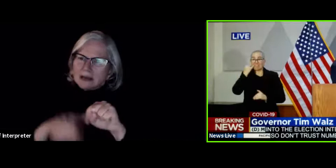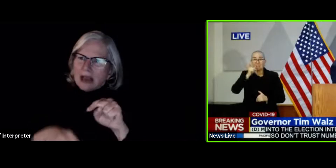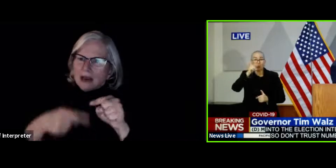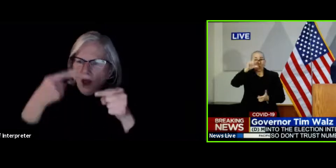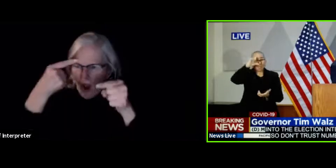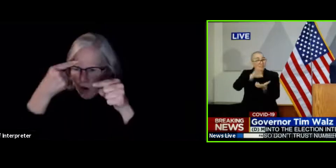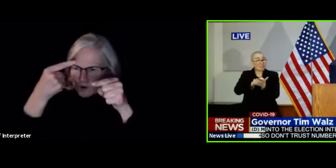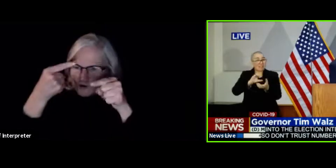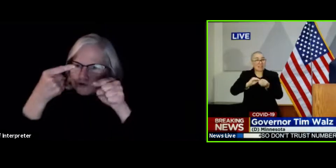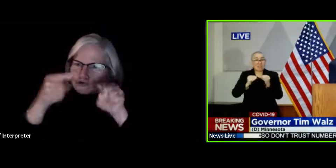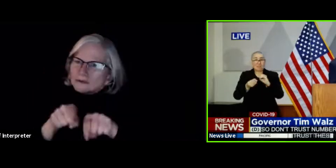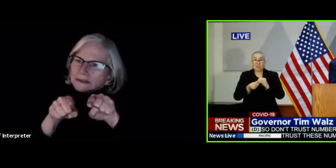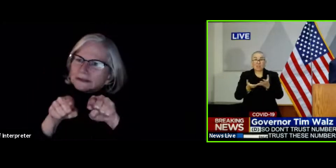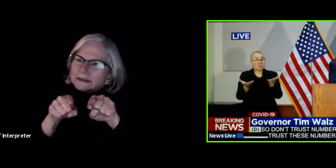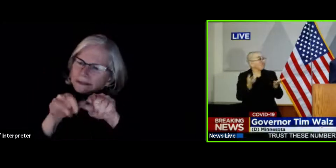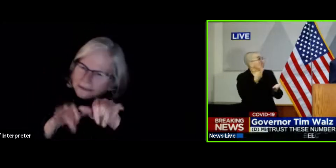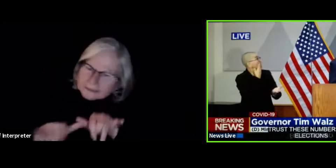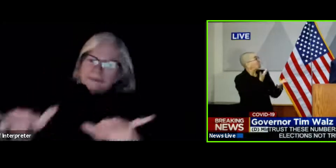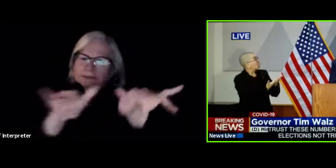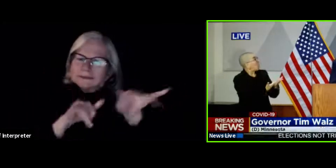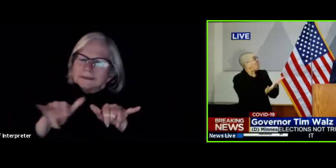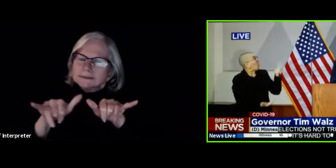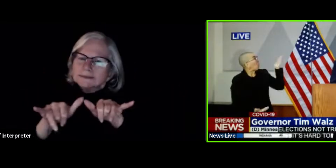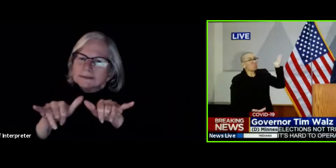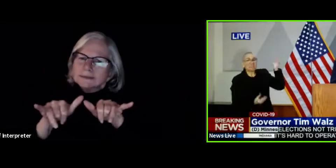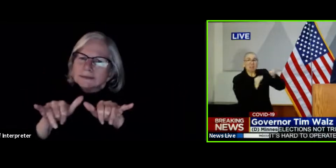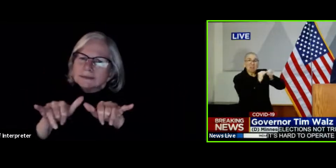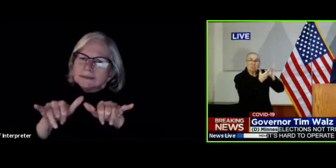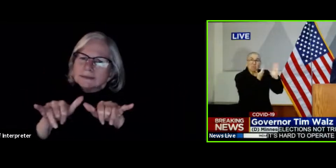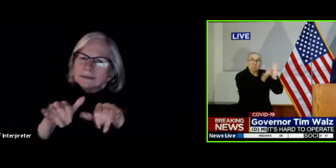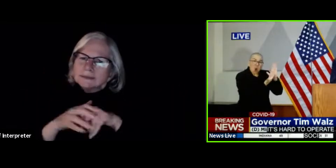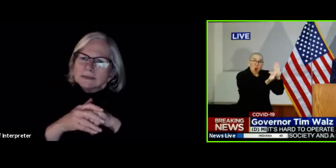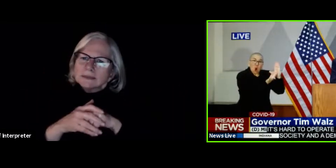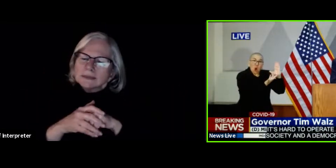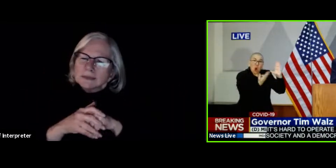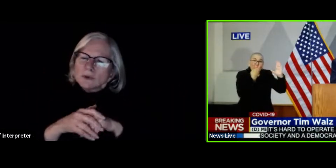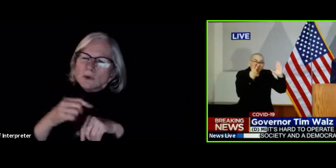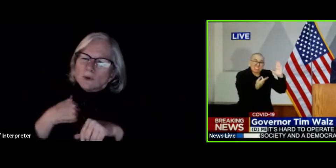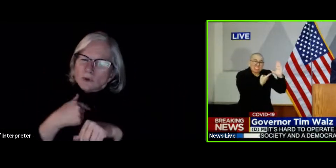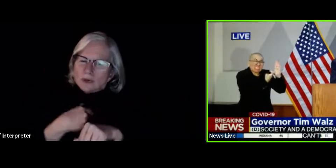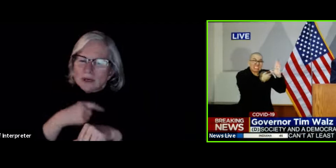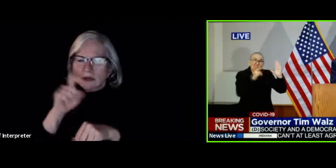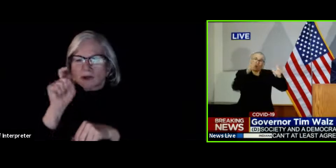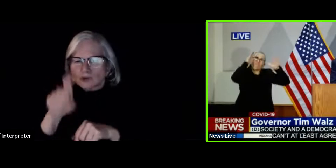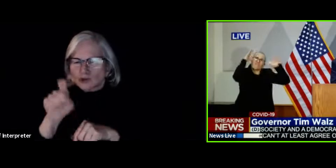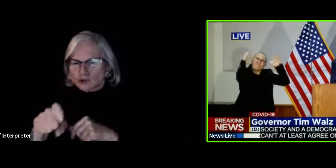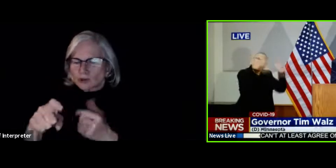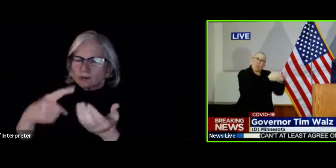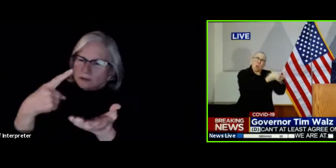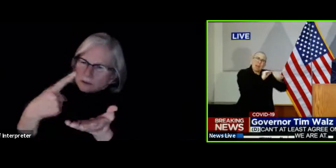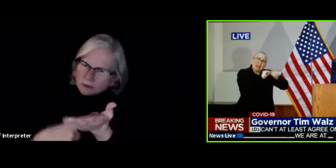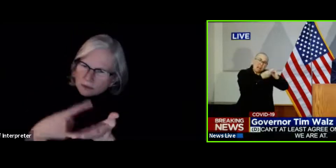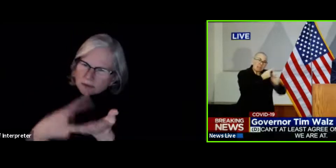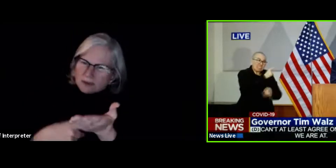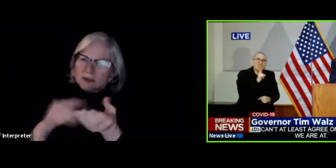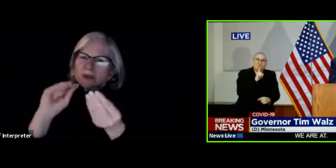IT'S TOTALLY -- AND THIS IS WHERE WE SHOULD BE HAVING THIS DISCUSSION, THAT THE NUMBERS ARE REAL BUT IS THERE A DEBATE ON